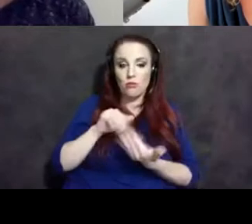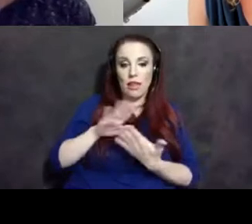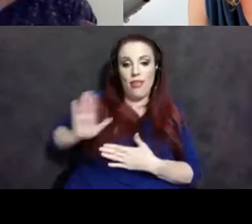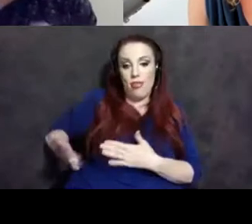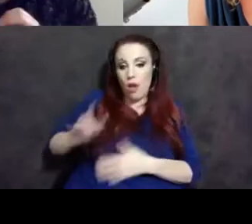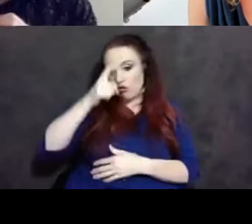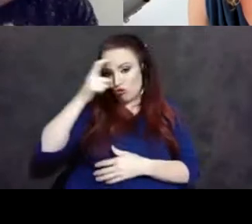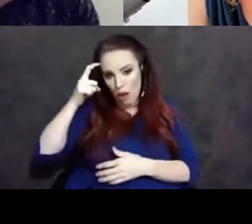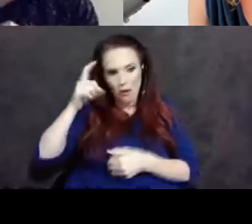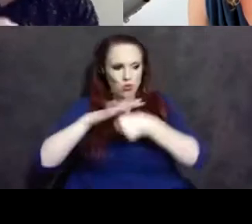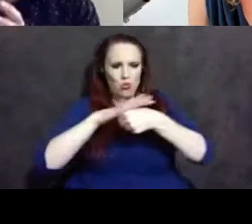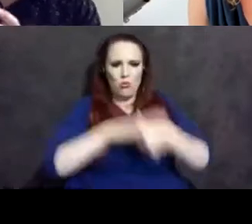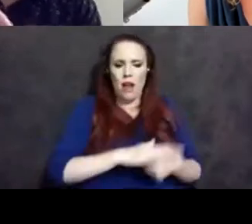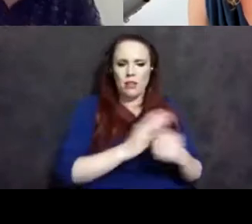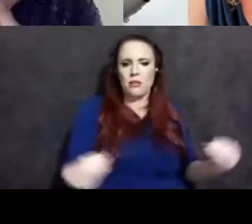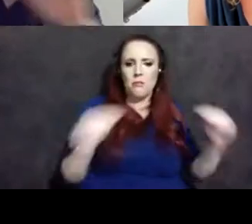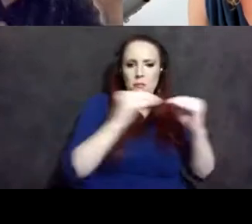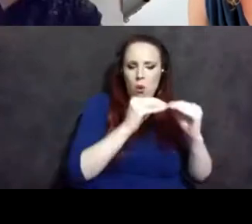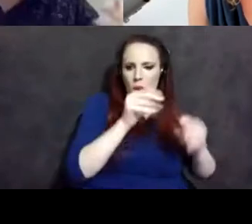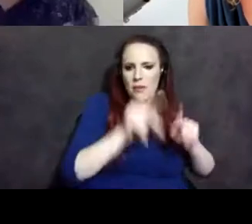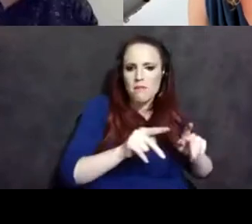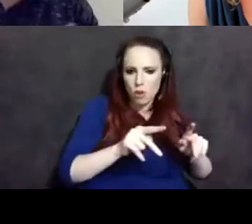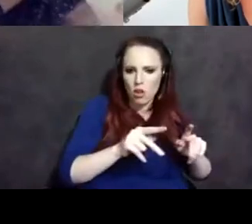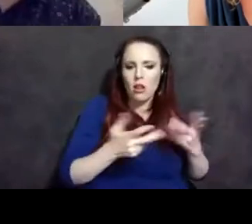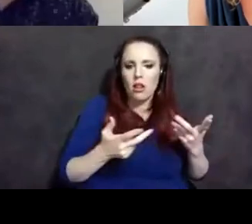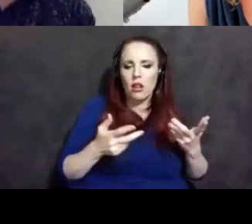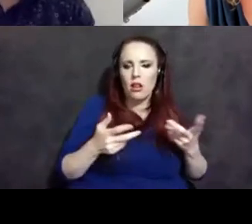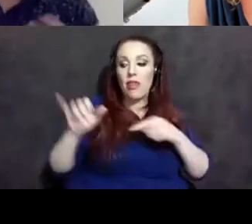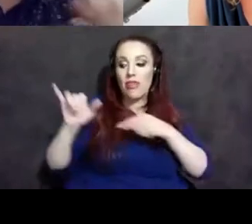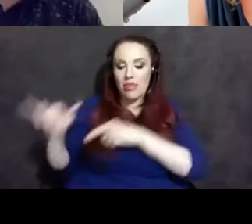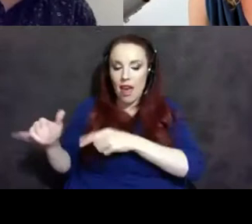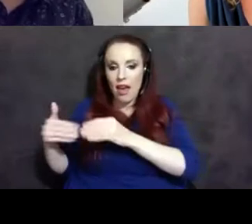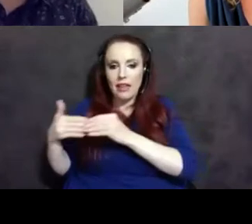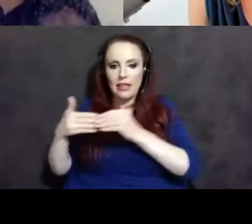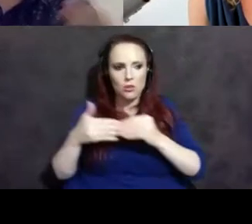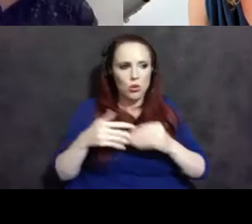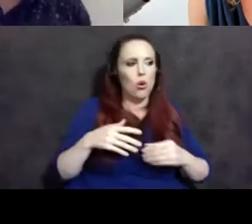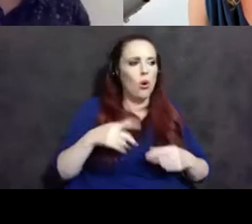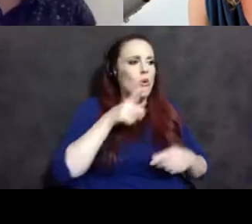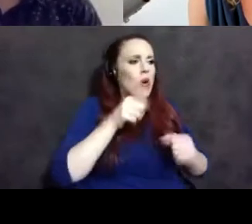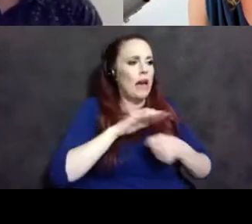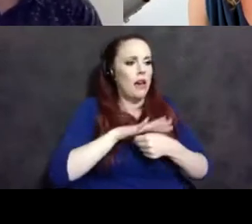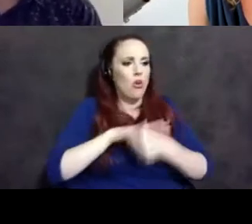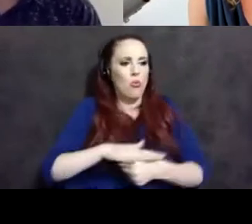And even from that moment, everything is who can I oppress to feel a better kind of thing?